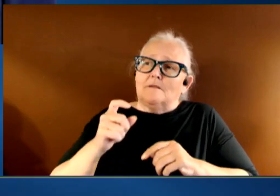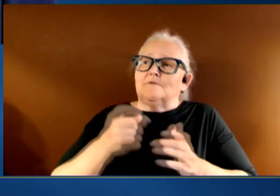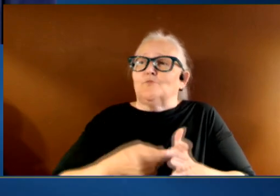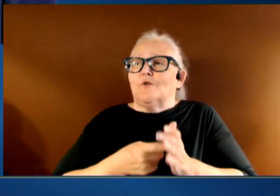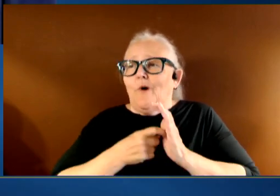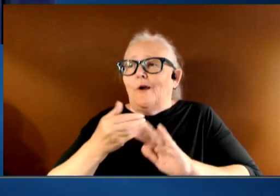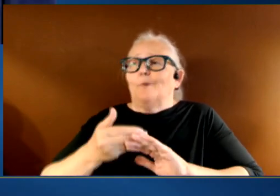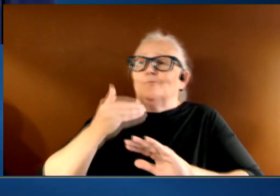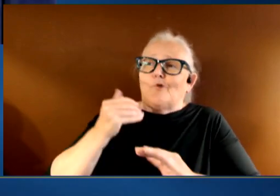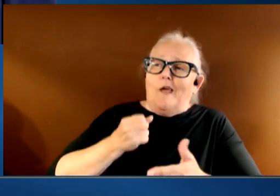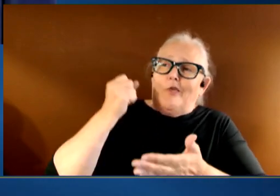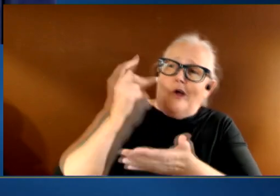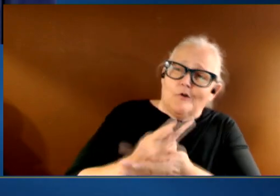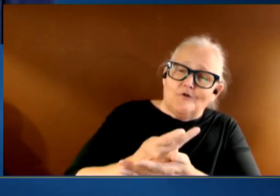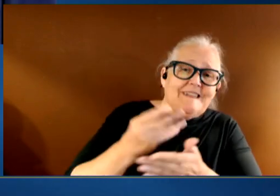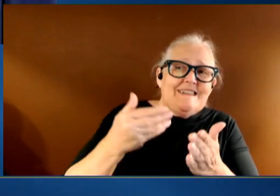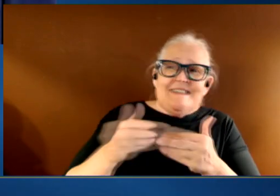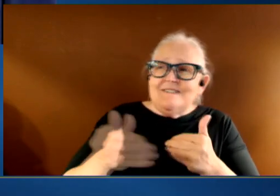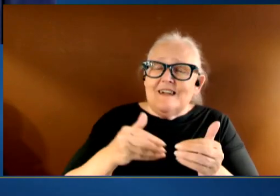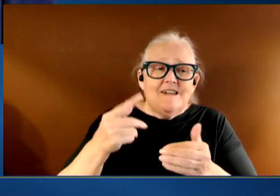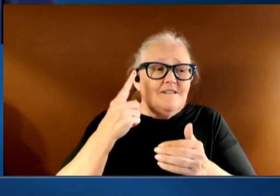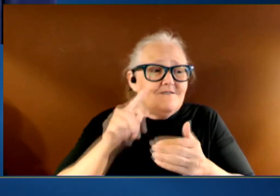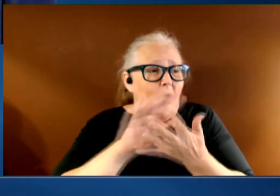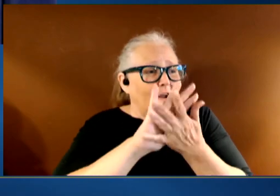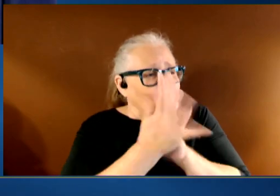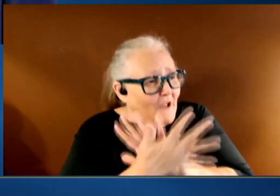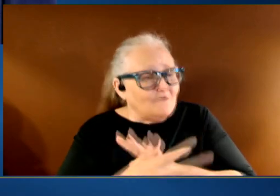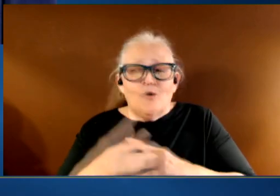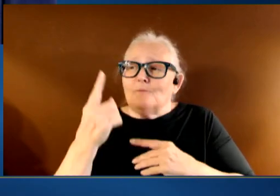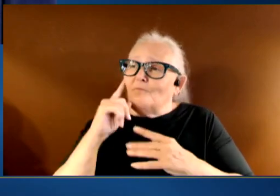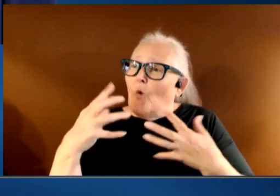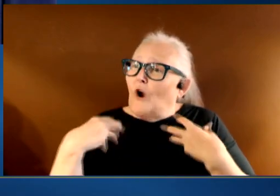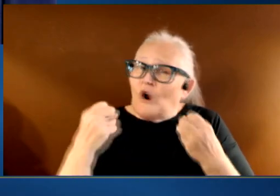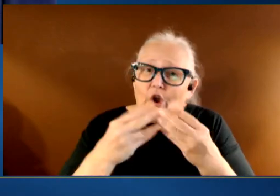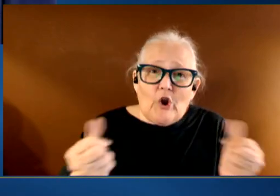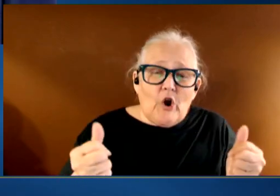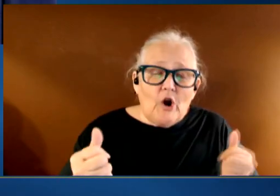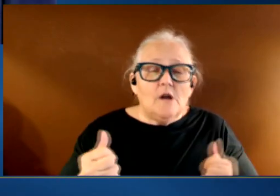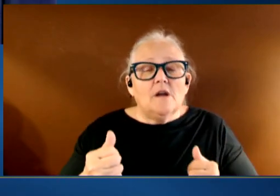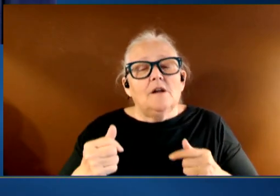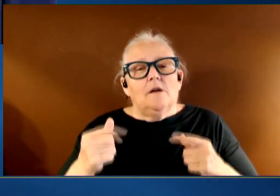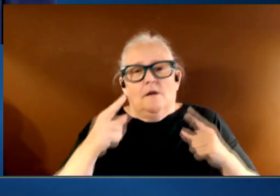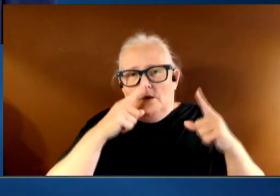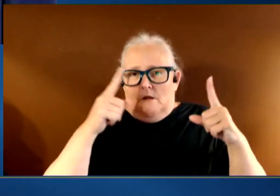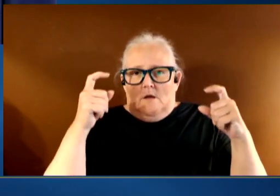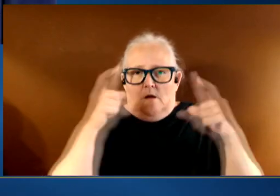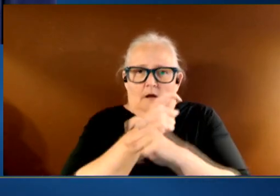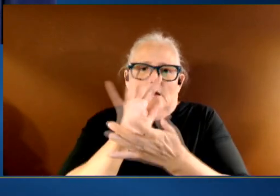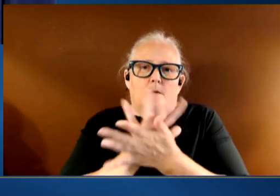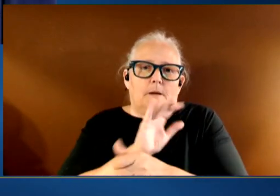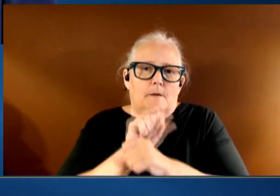from curative therapies, transformative therapies, but just even, like, for example, OXBRYTA or even